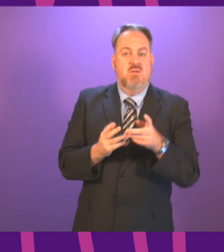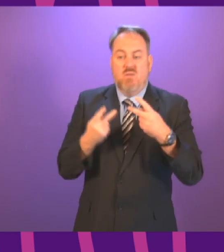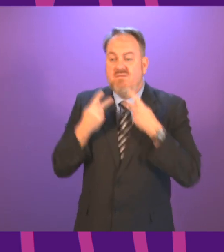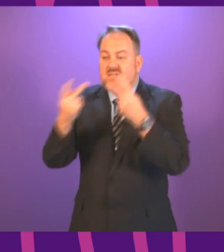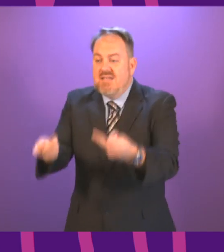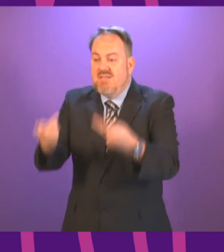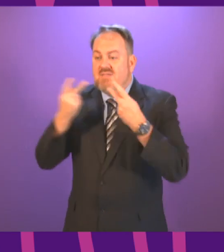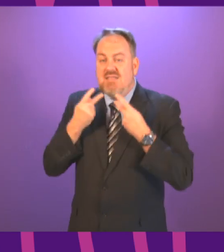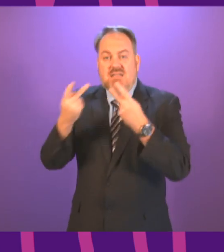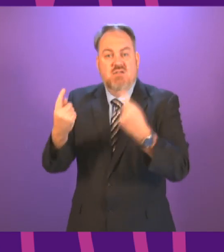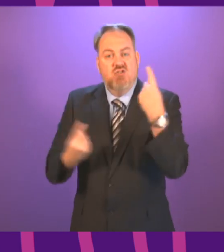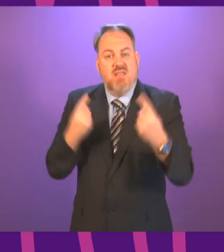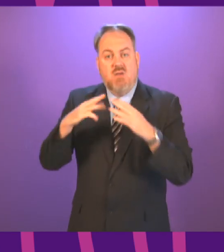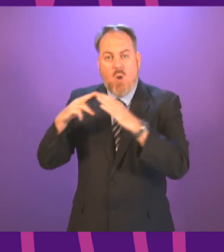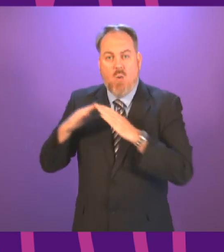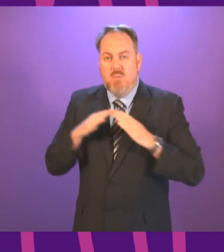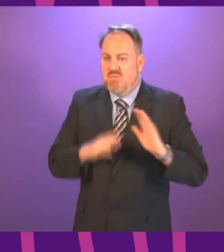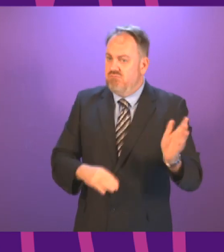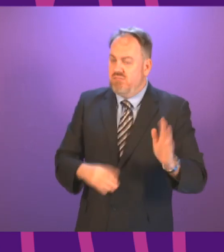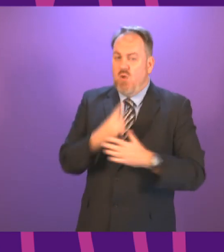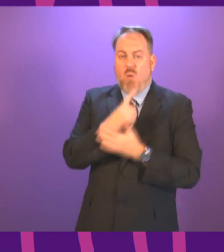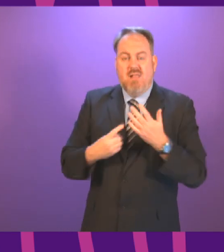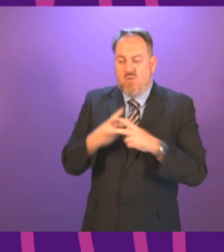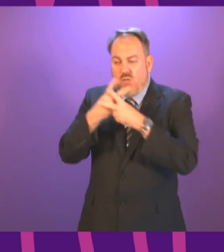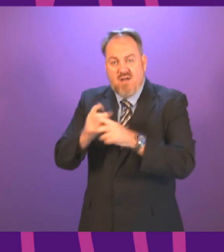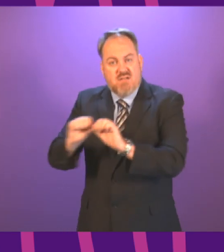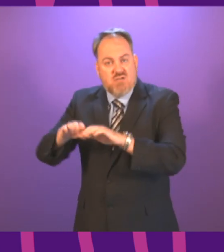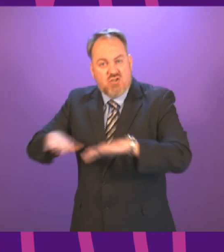None of us should be visiting each other’s homes, except for purposes such as childcare